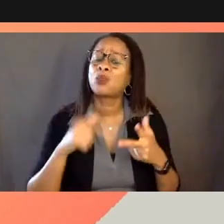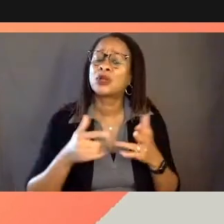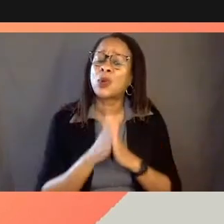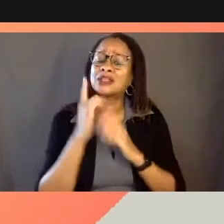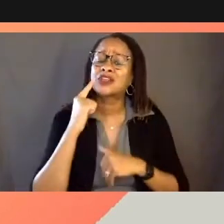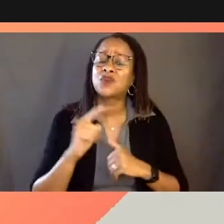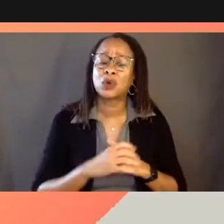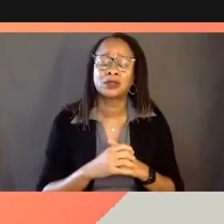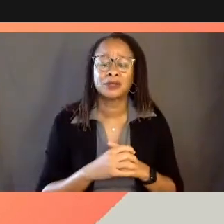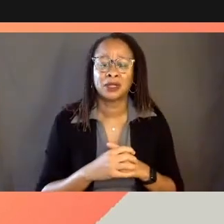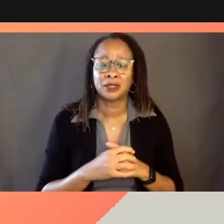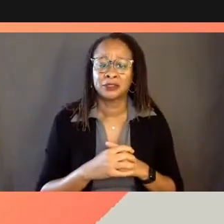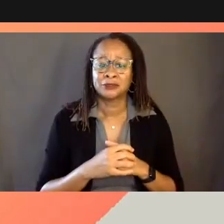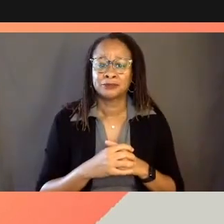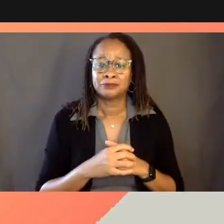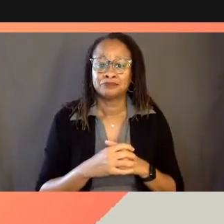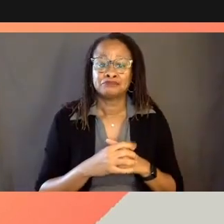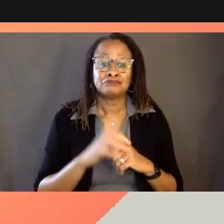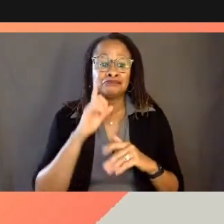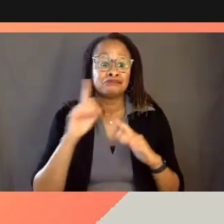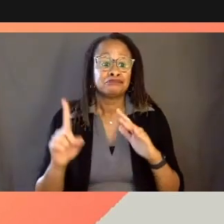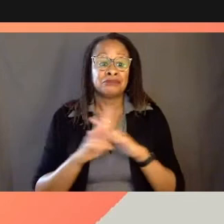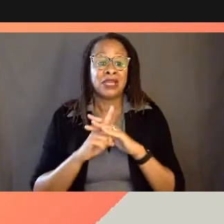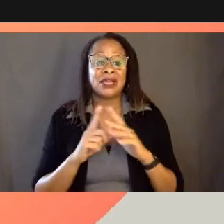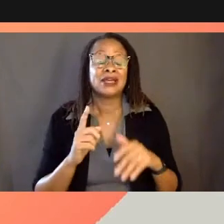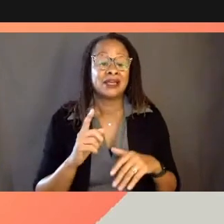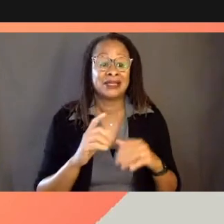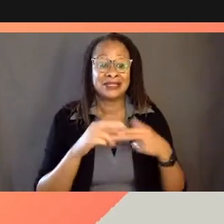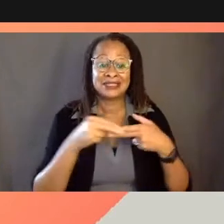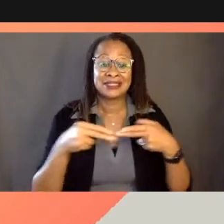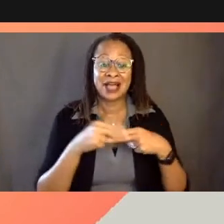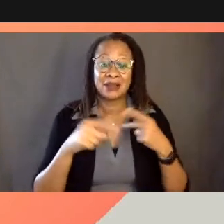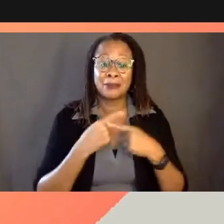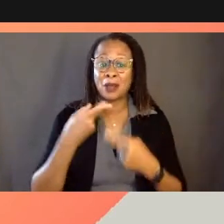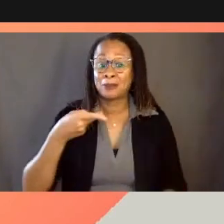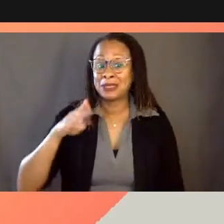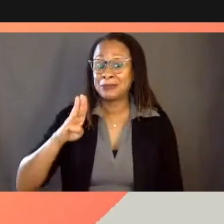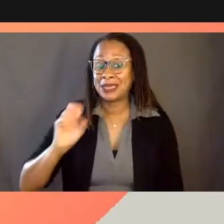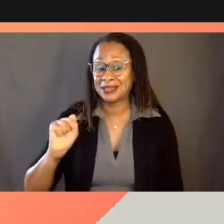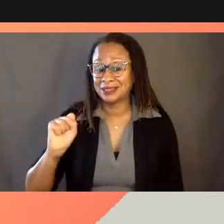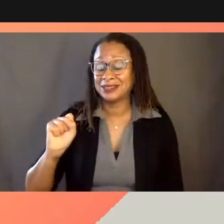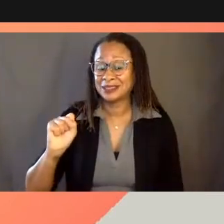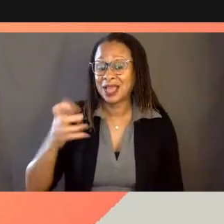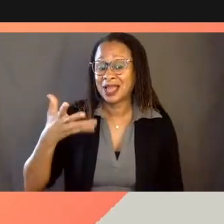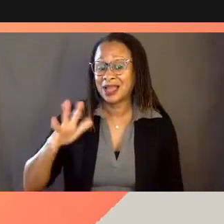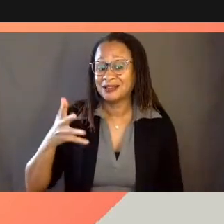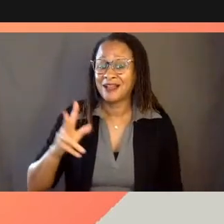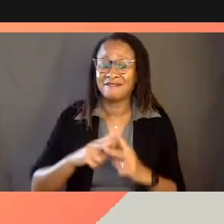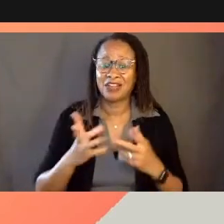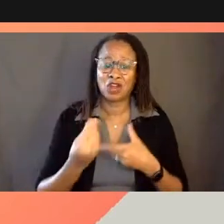So, I mean, you brought, you brought up that slide of ITVS and how it is kind of a very inclusive organization,